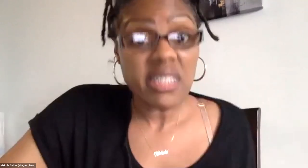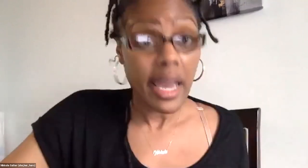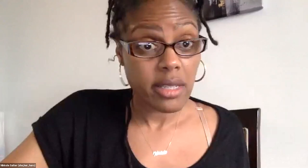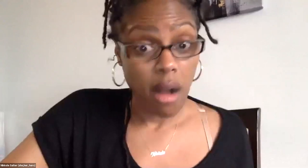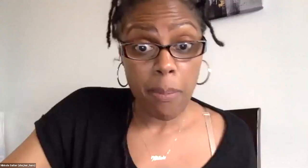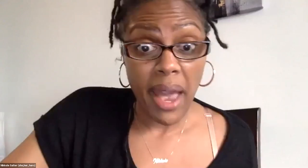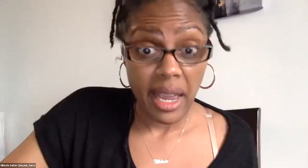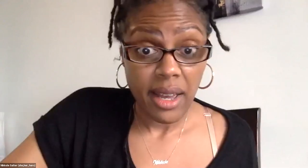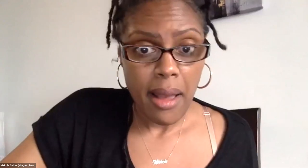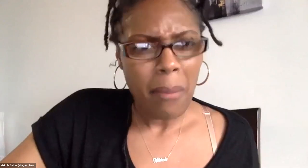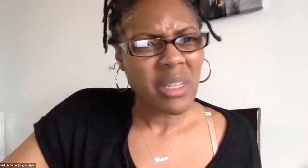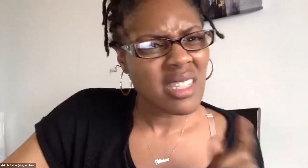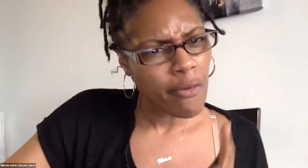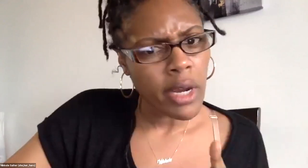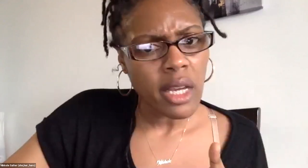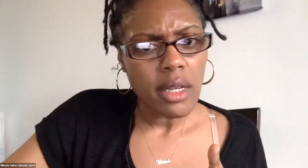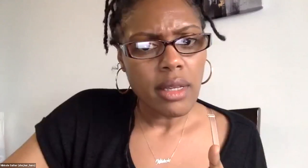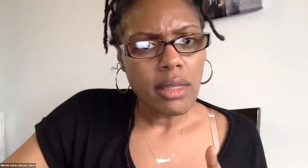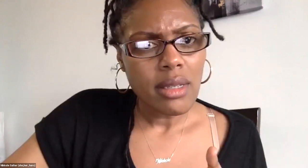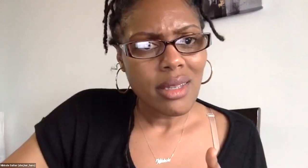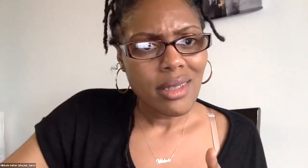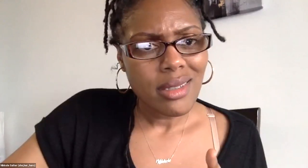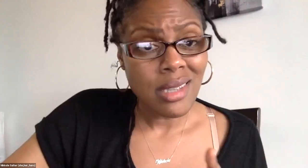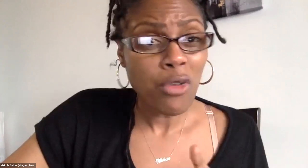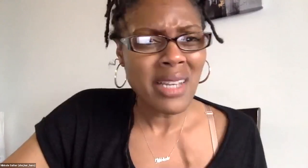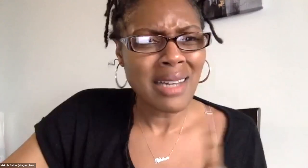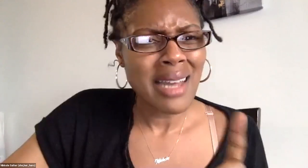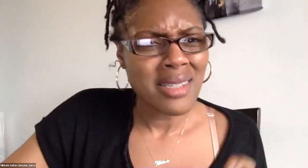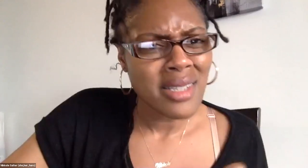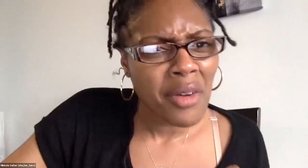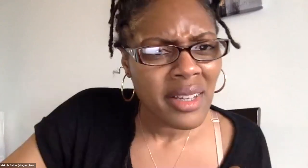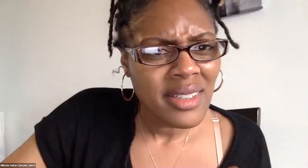Mistakes are pain, but suffering? Suffering is unnecessary.